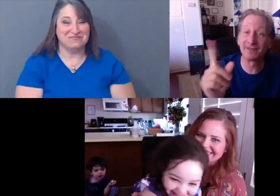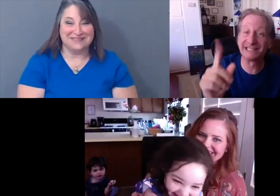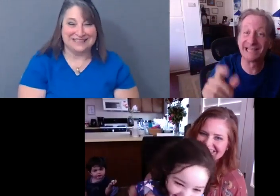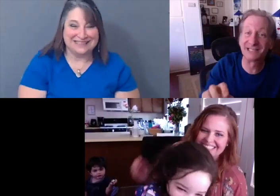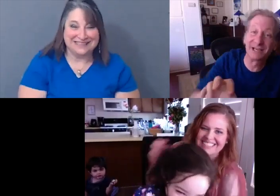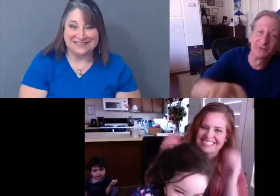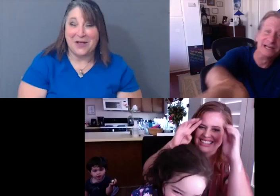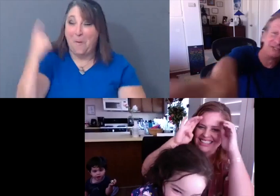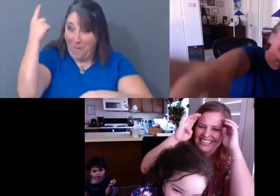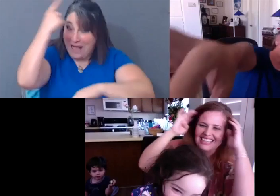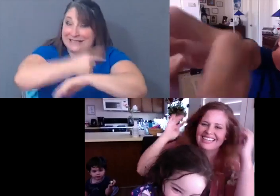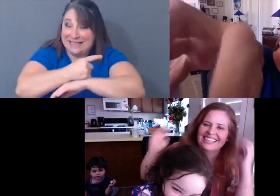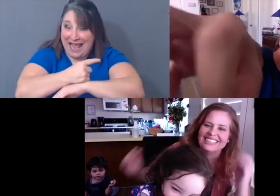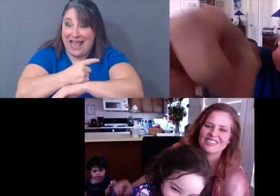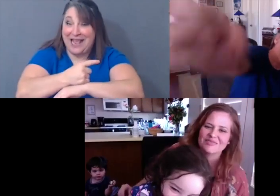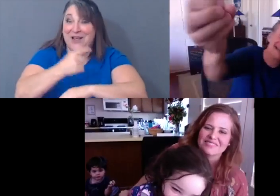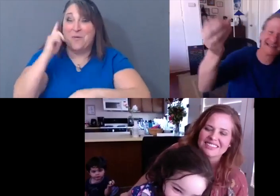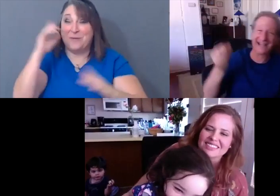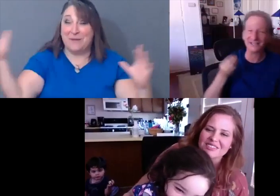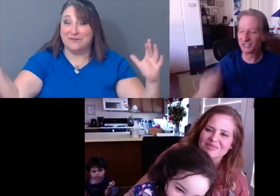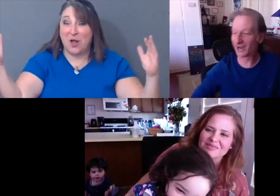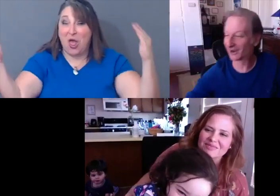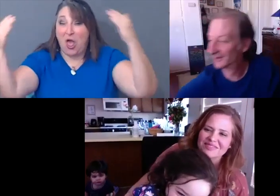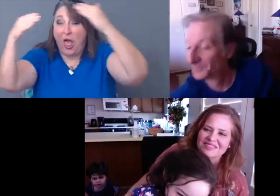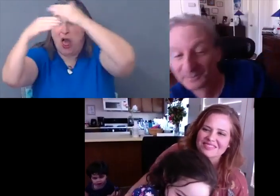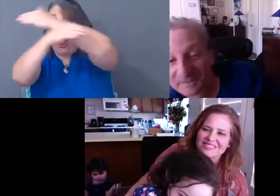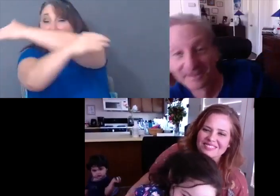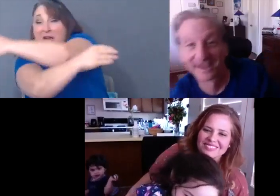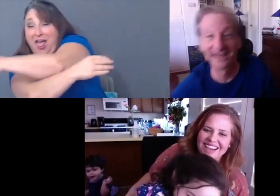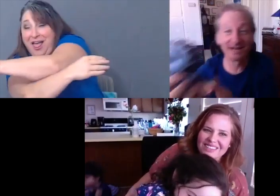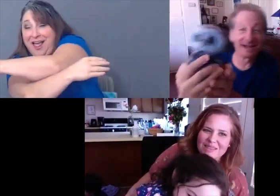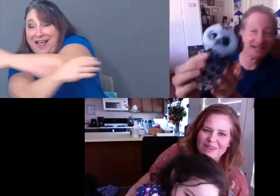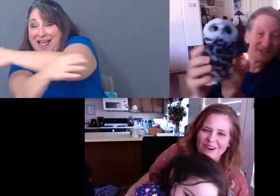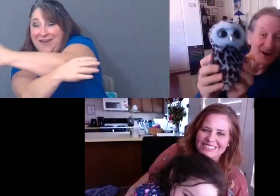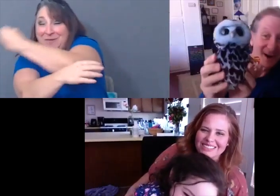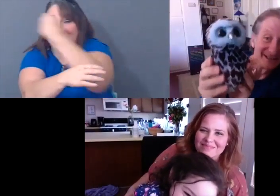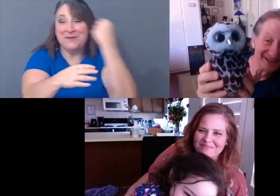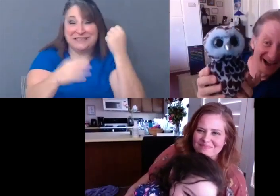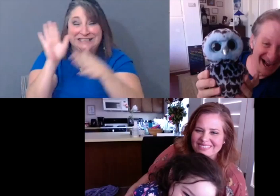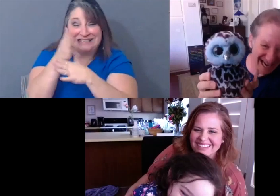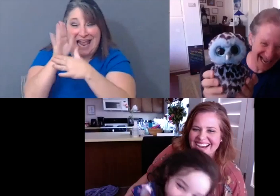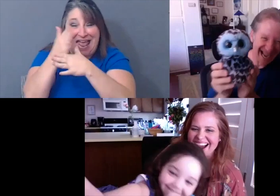One of these days we could reach into the screen and share. And then I could share my little guy.